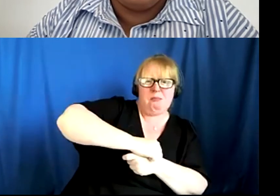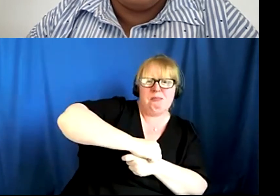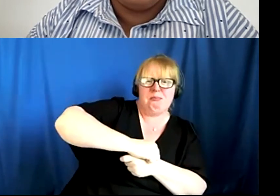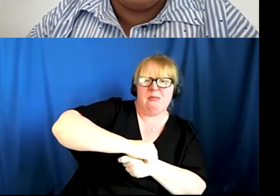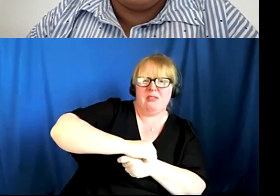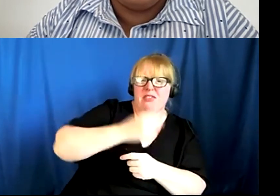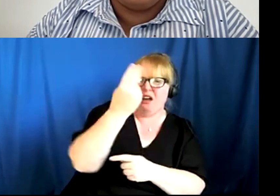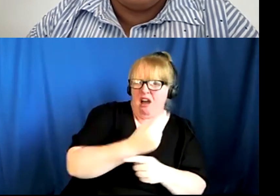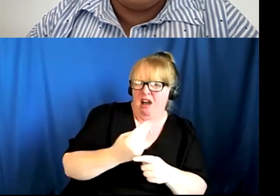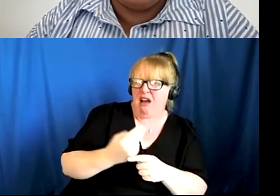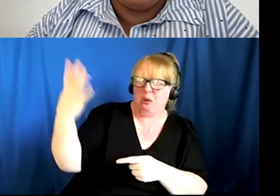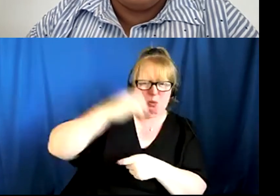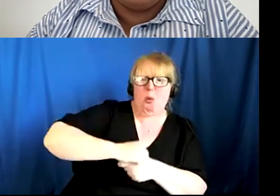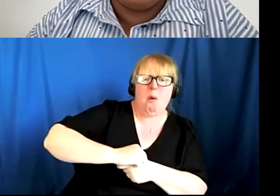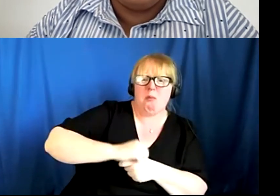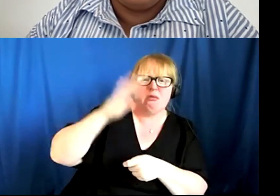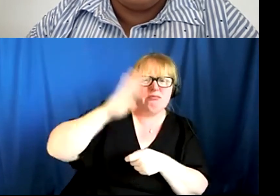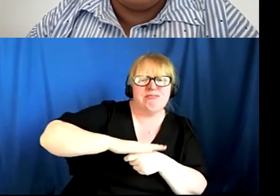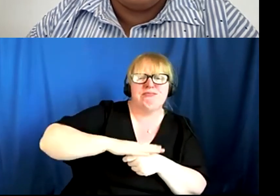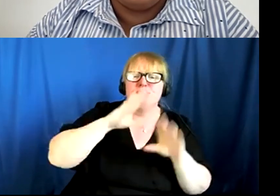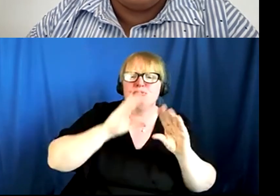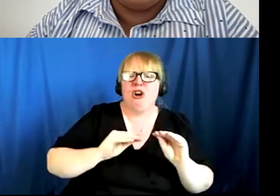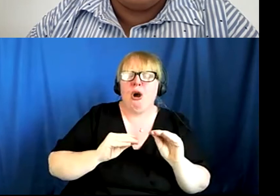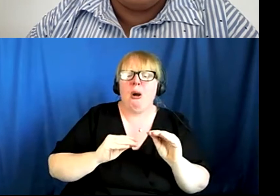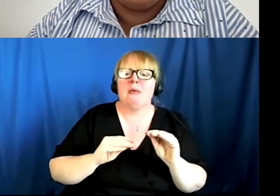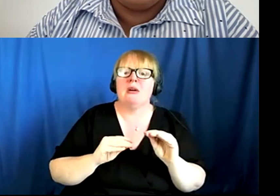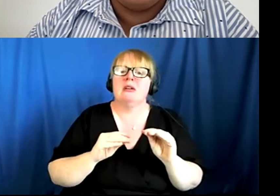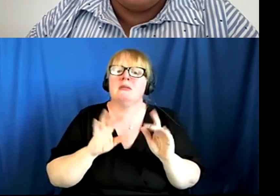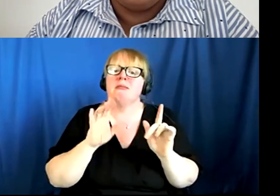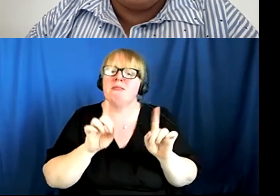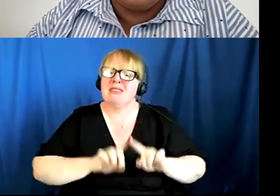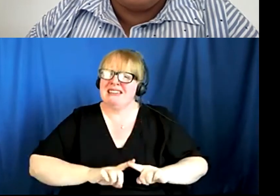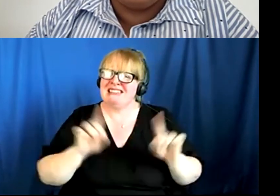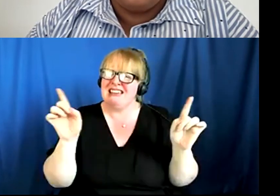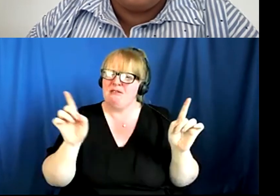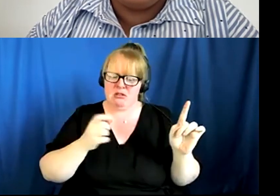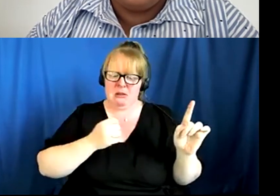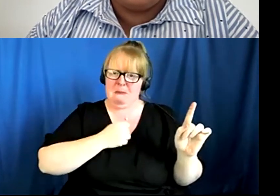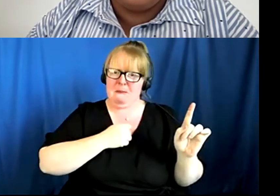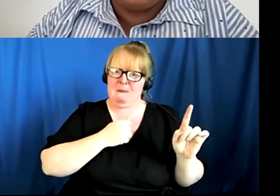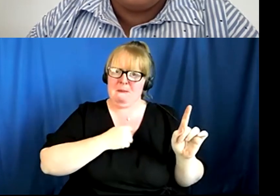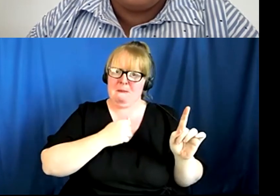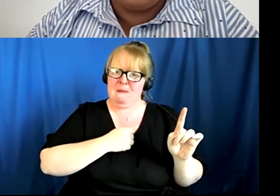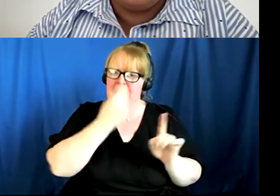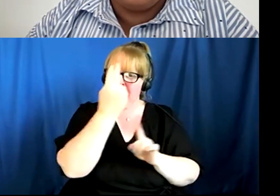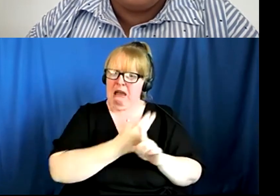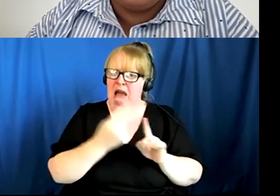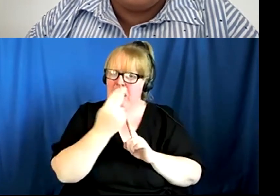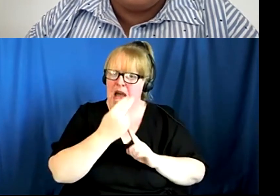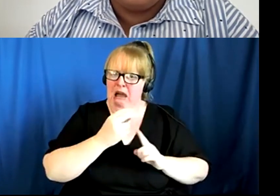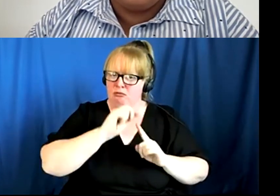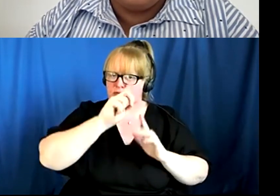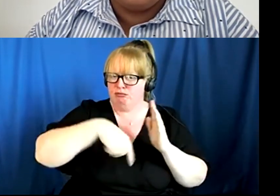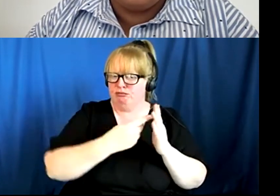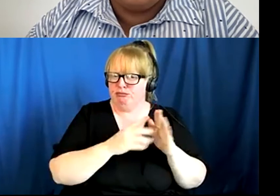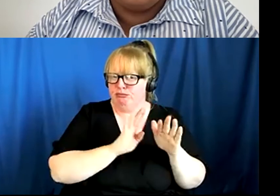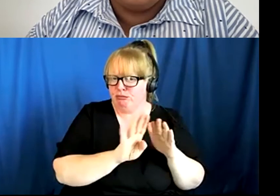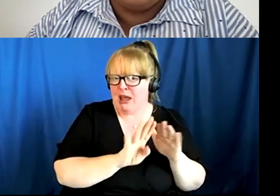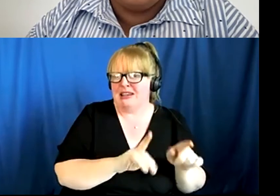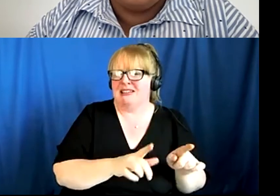difference in practices, my own practices. I think I feel equally comfortable here.